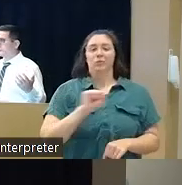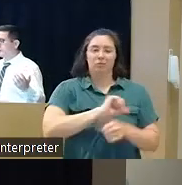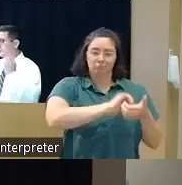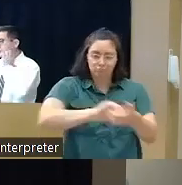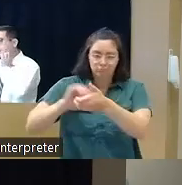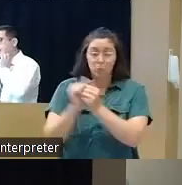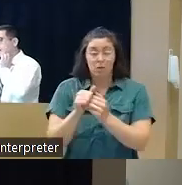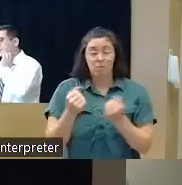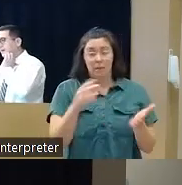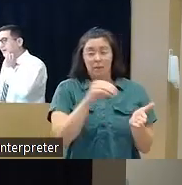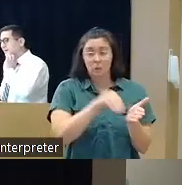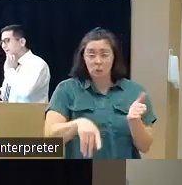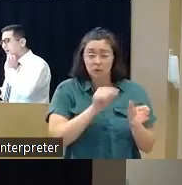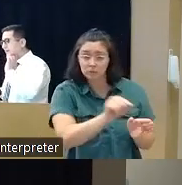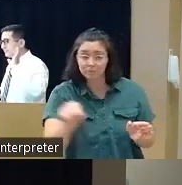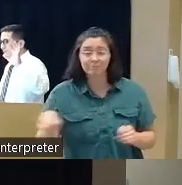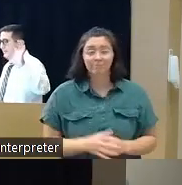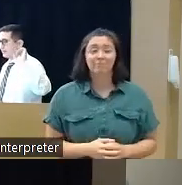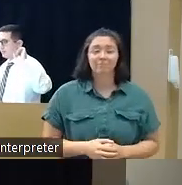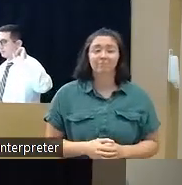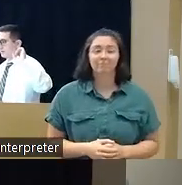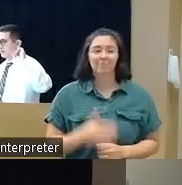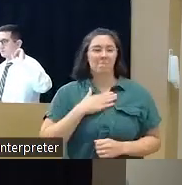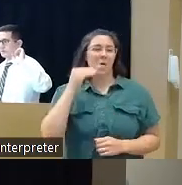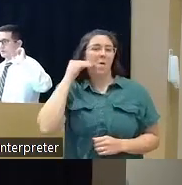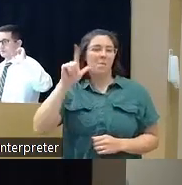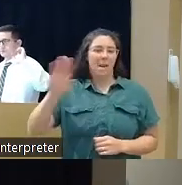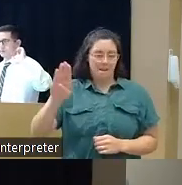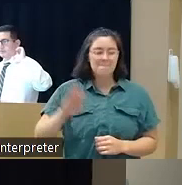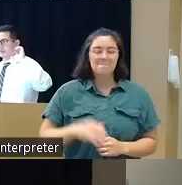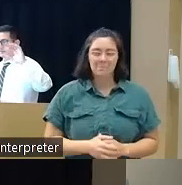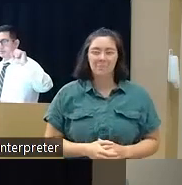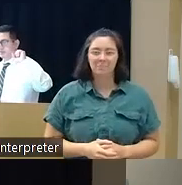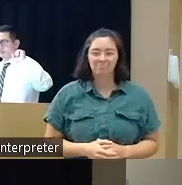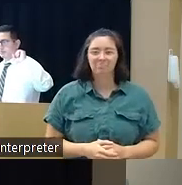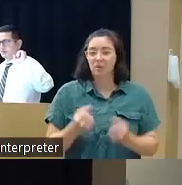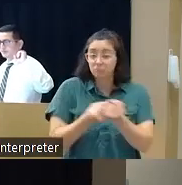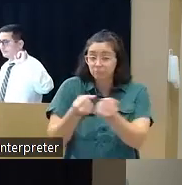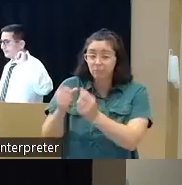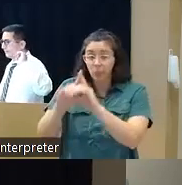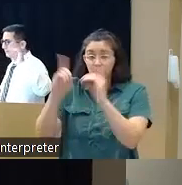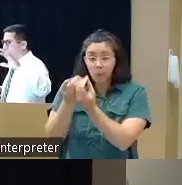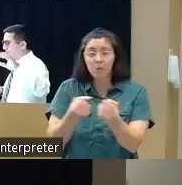of students back at my home lab and you know I've had the support of the department and other Junior